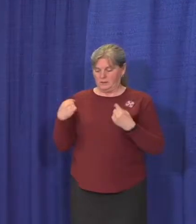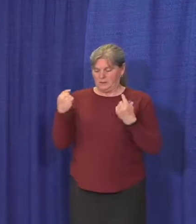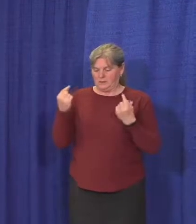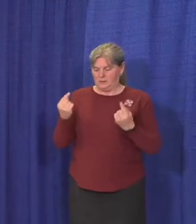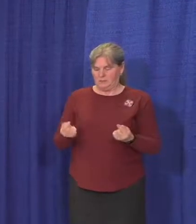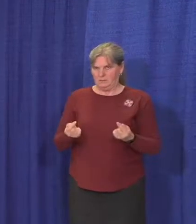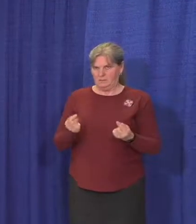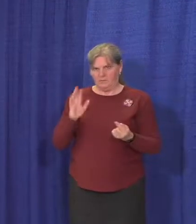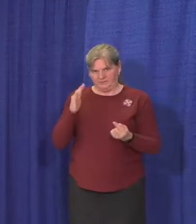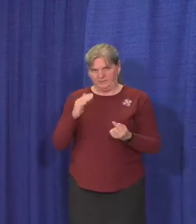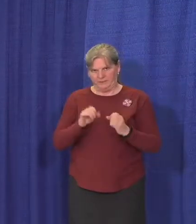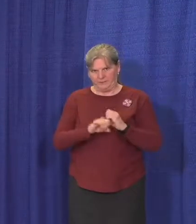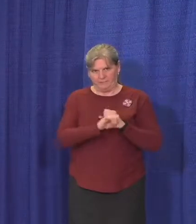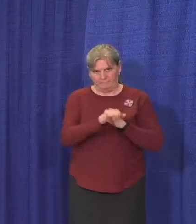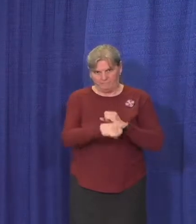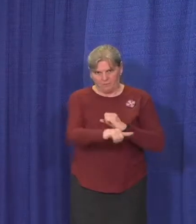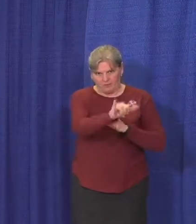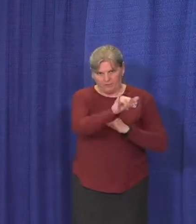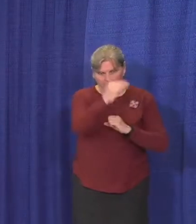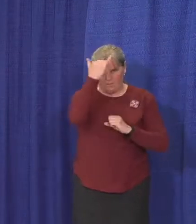pandemic witch as we've said